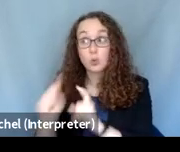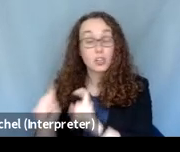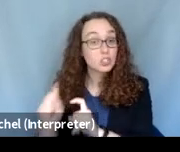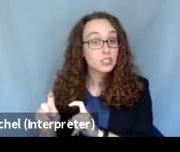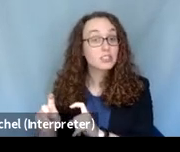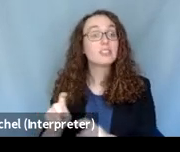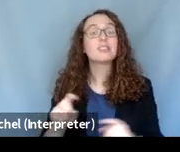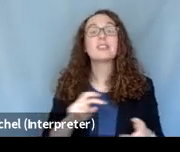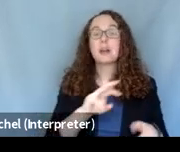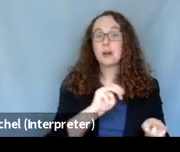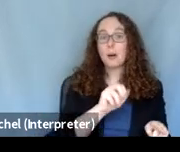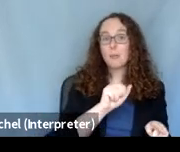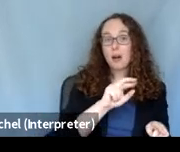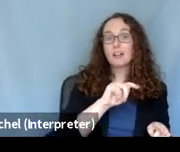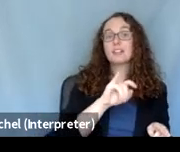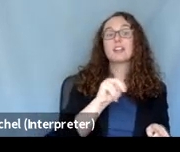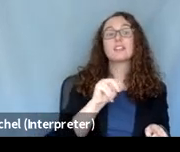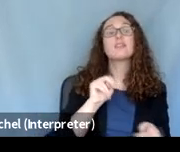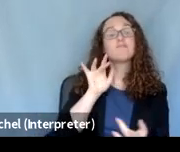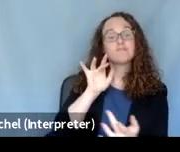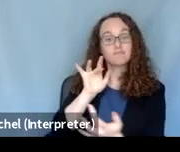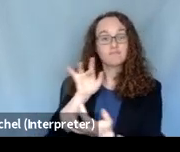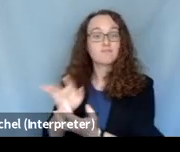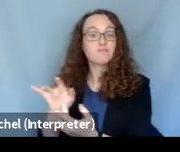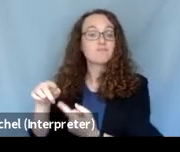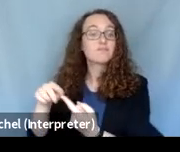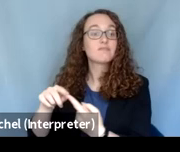Mary Beth or with Cindy Dunn. Let's say you're not